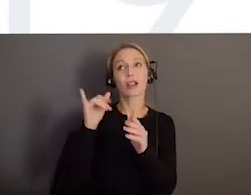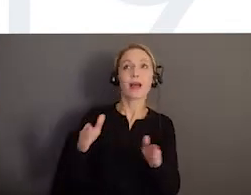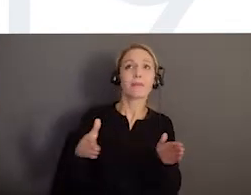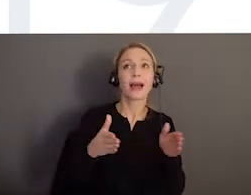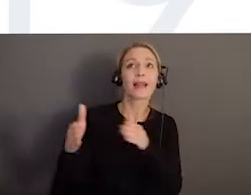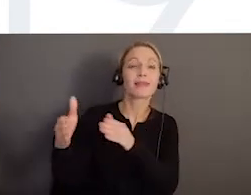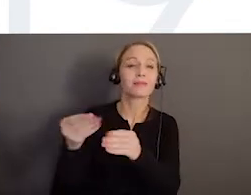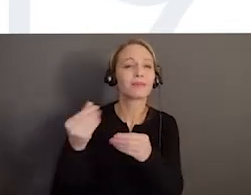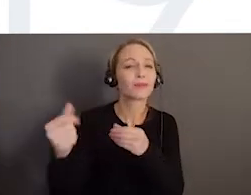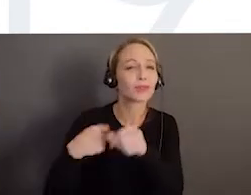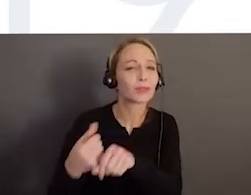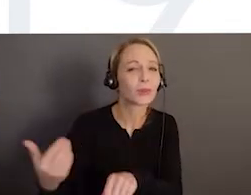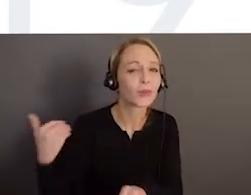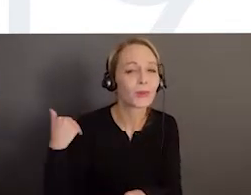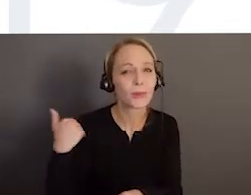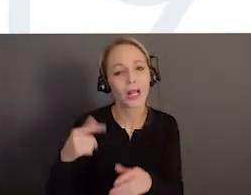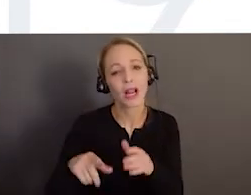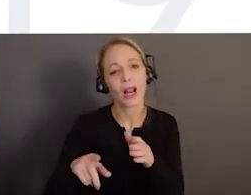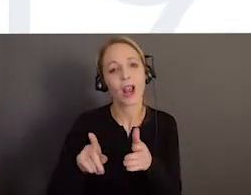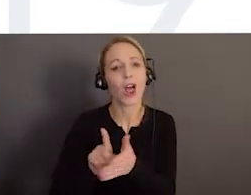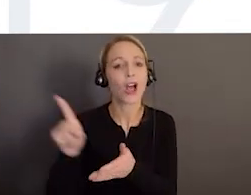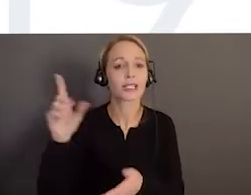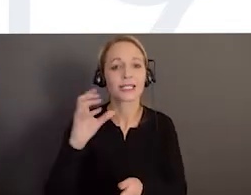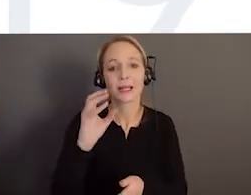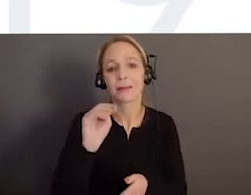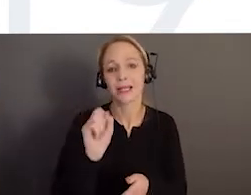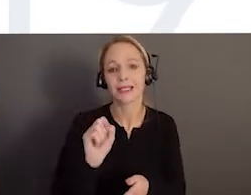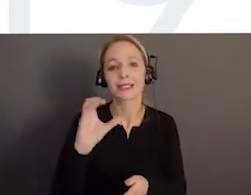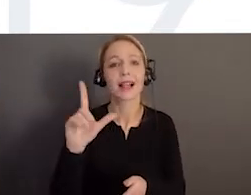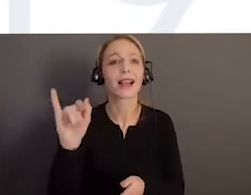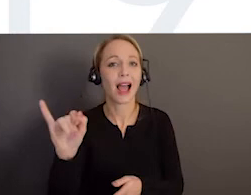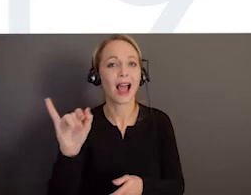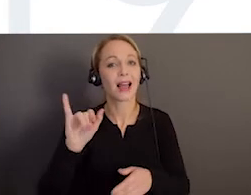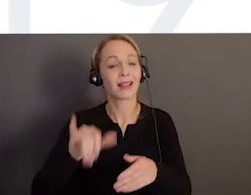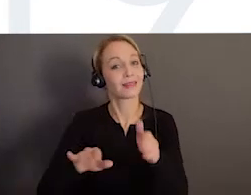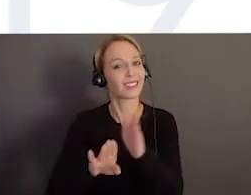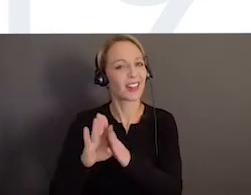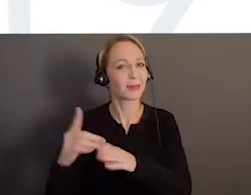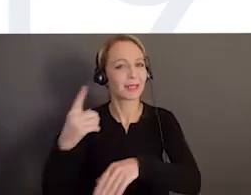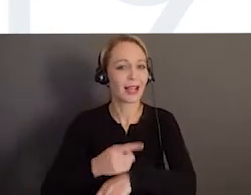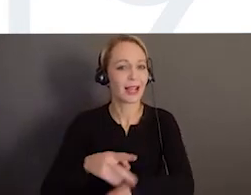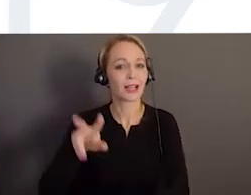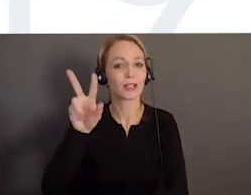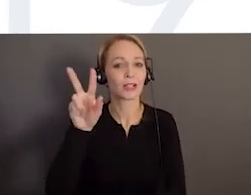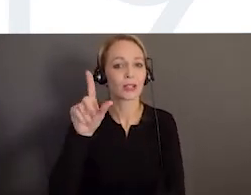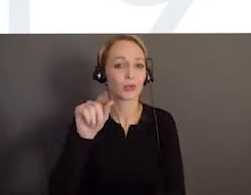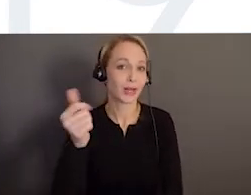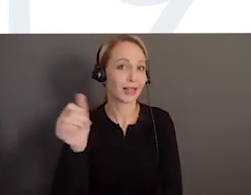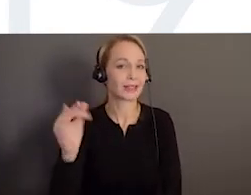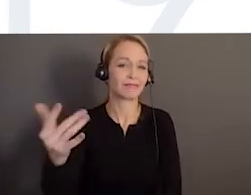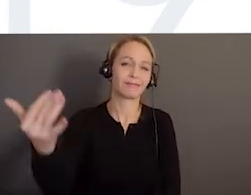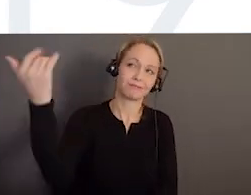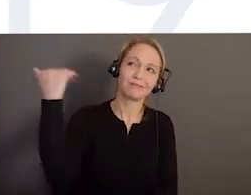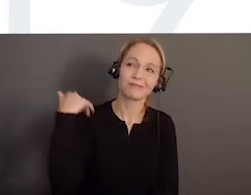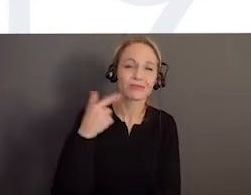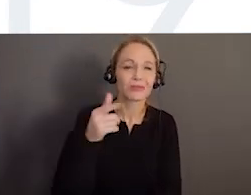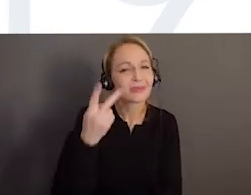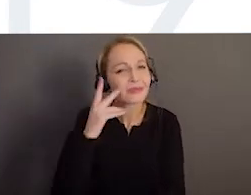AND WE STARTED THIS AT DEVELOPER DAY IN 2019. YOU SEE THESE NEW TOOLS VERY MUCH DRAFTING OFF OF THAT